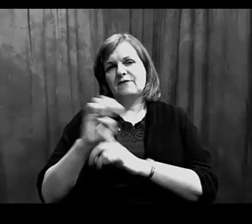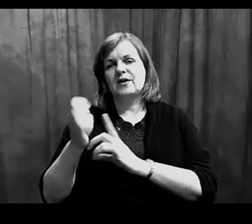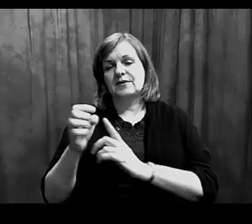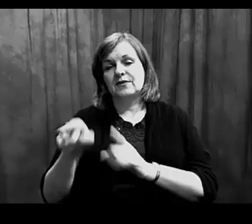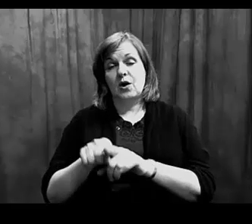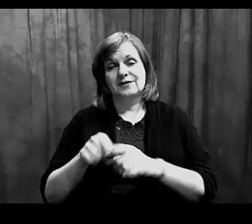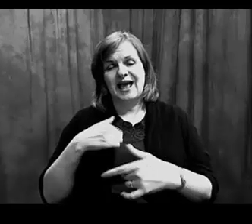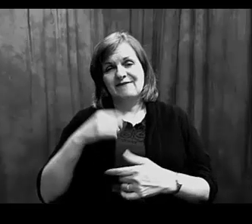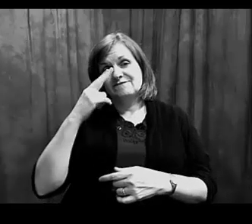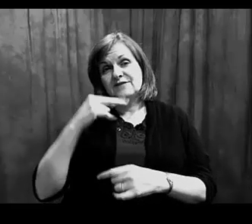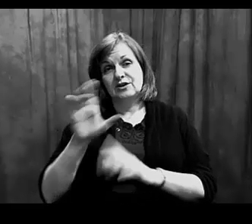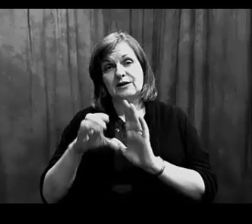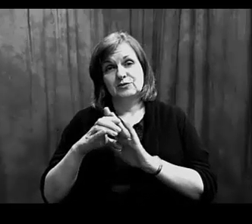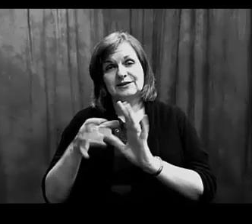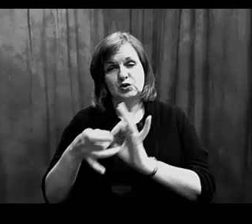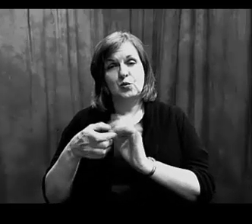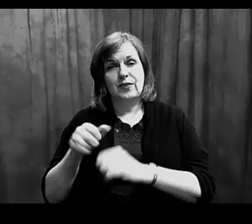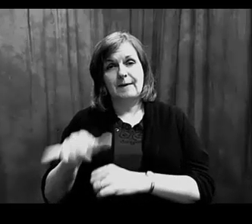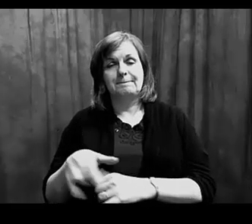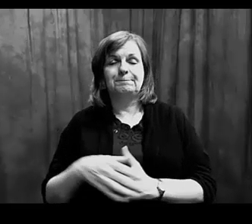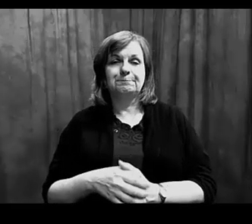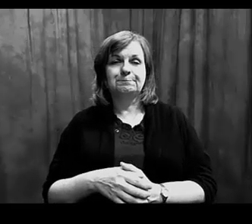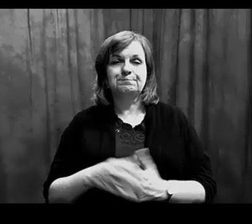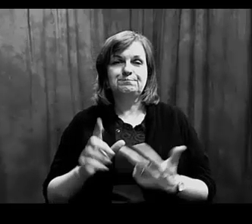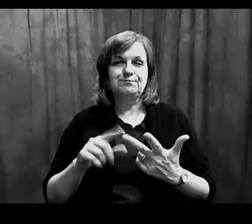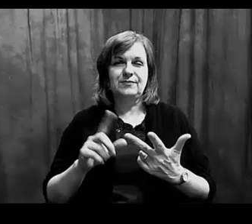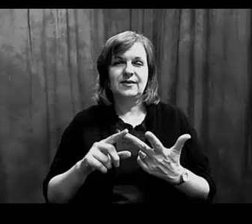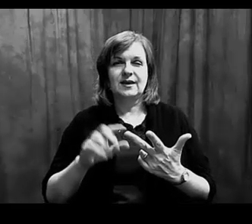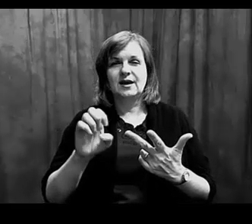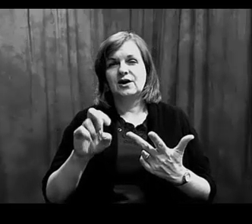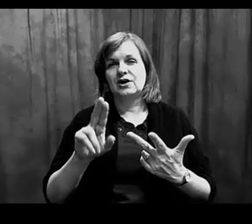in particular they like extreme environments